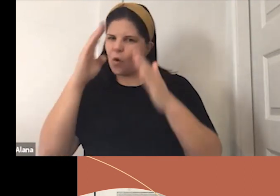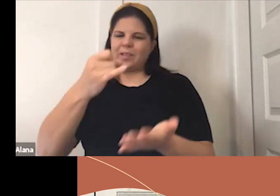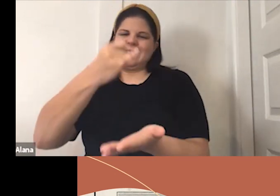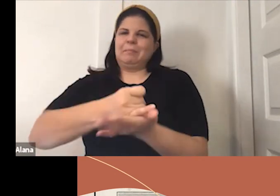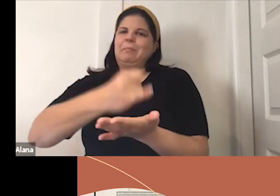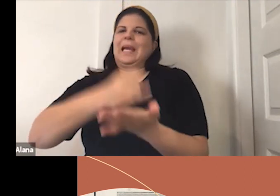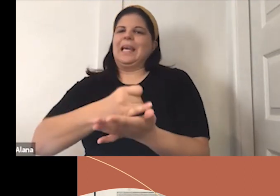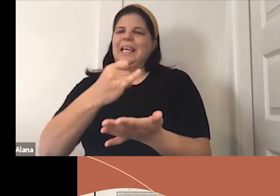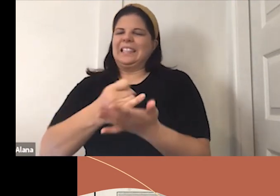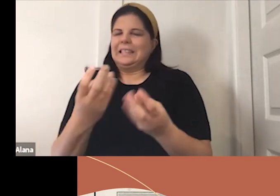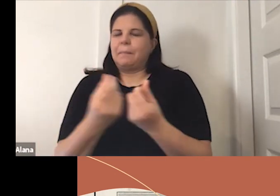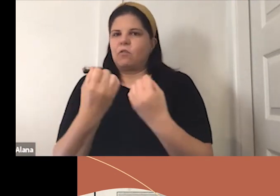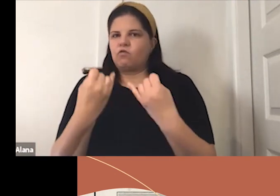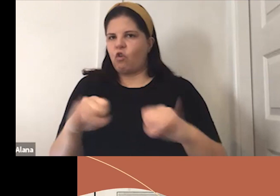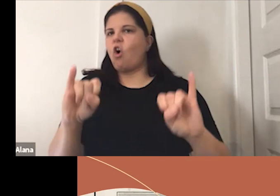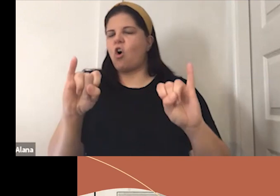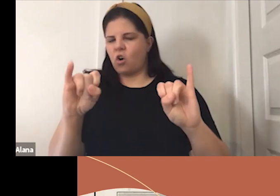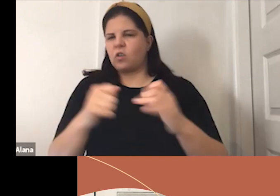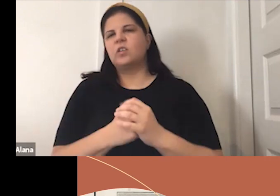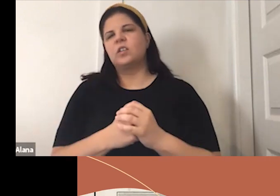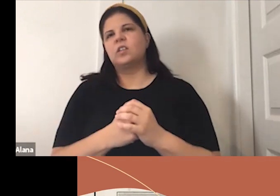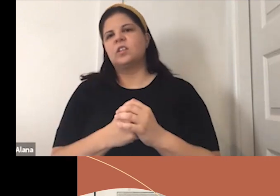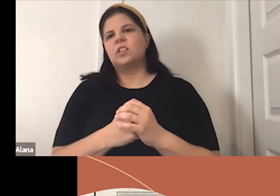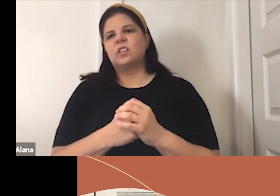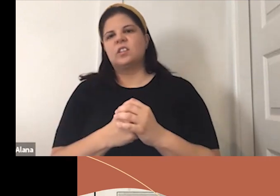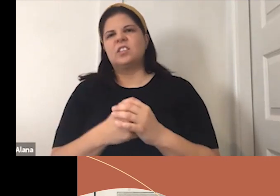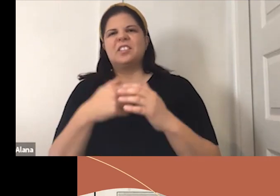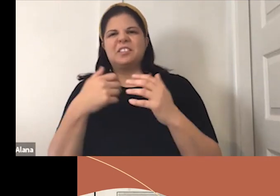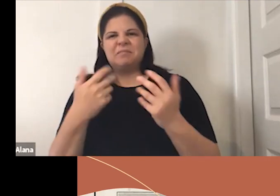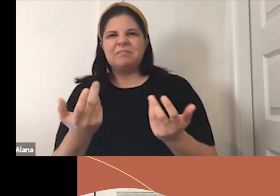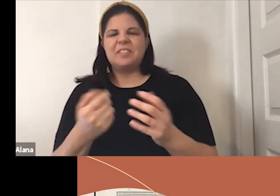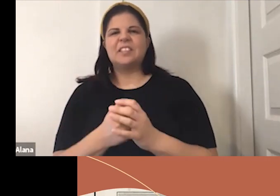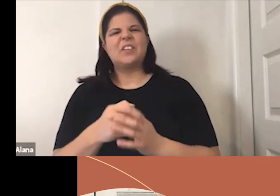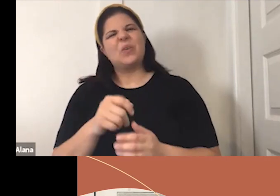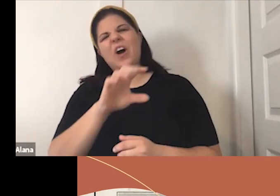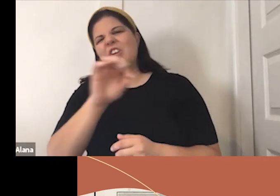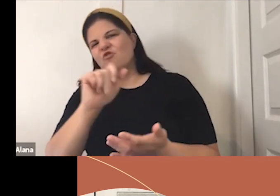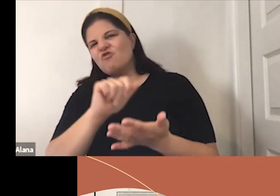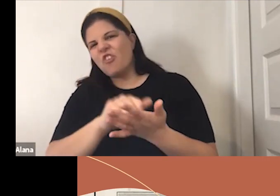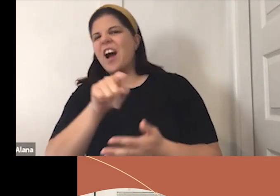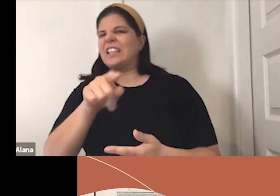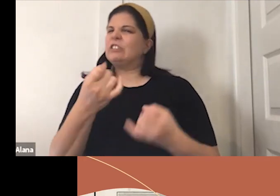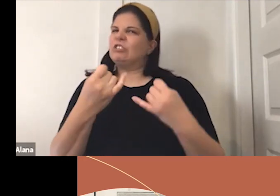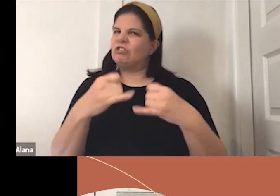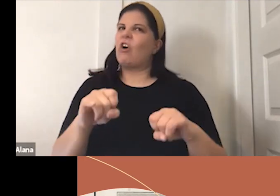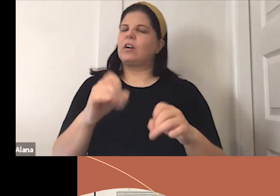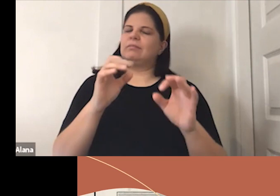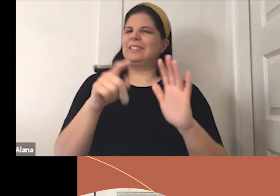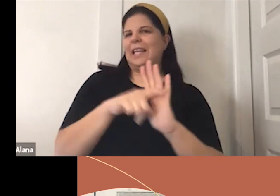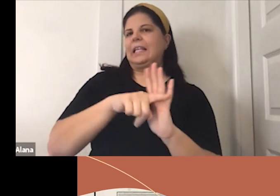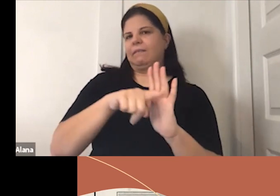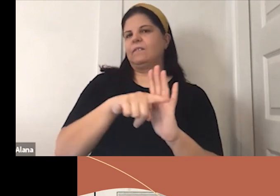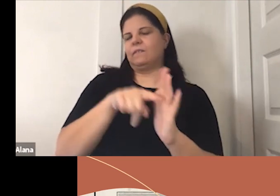That emphasises, for want of a better term, what is not quite right with somebody.